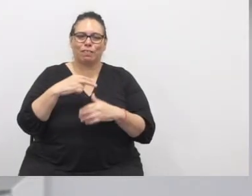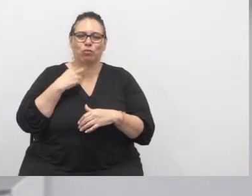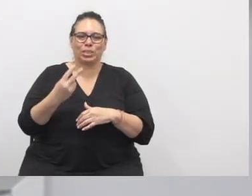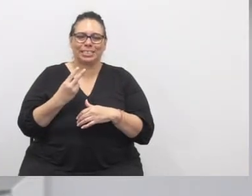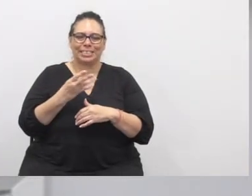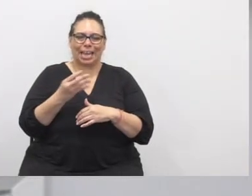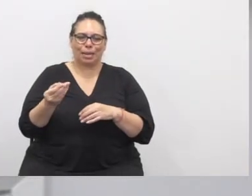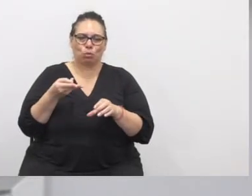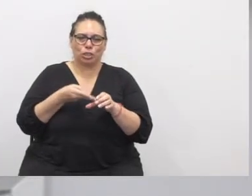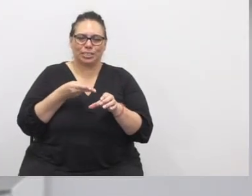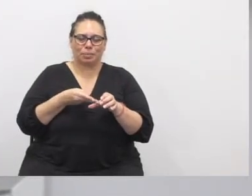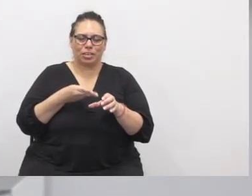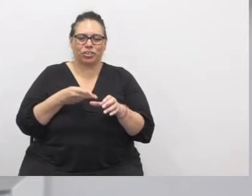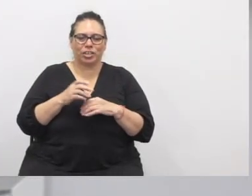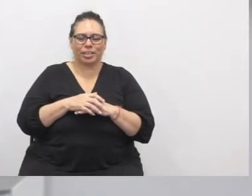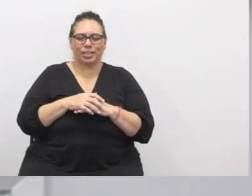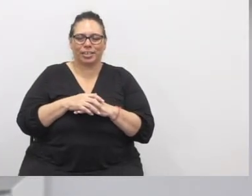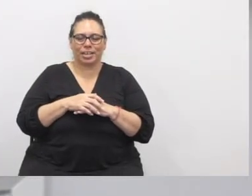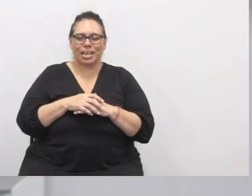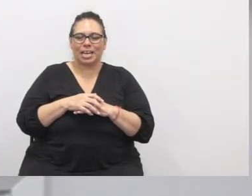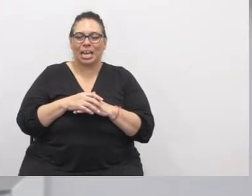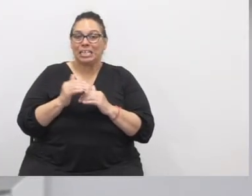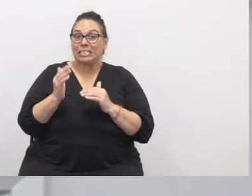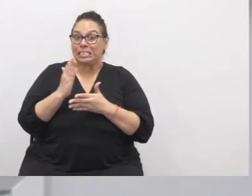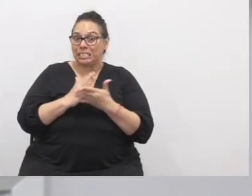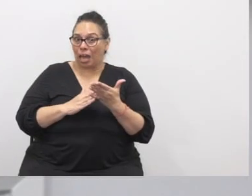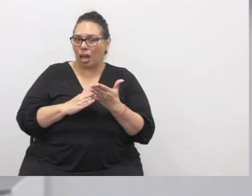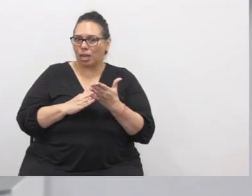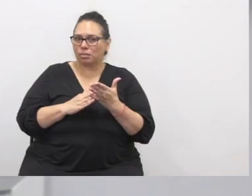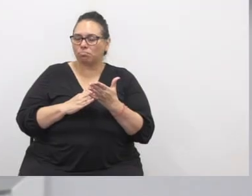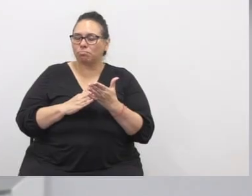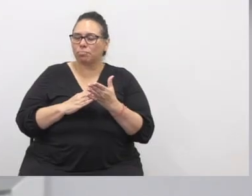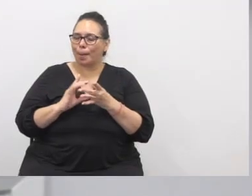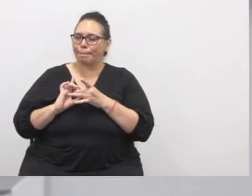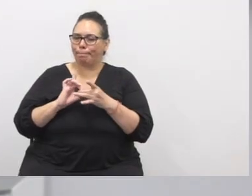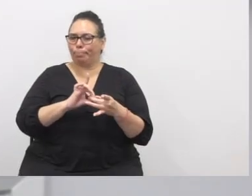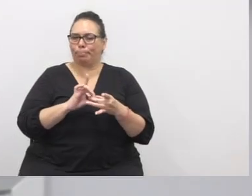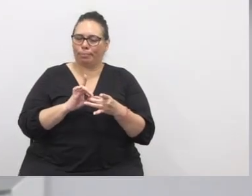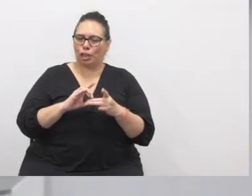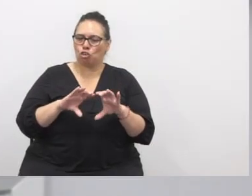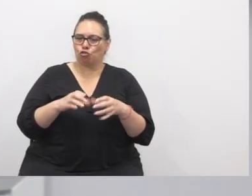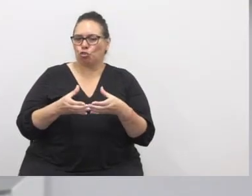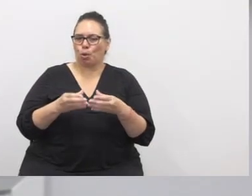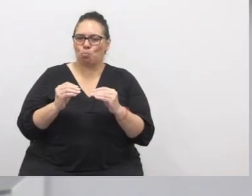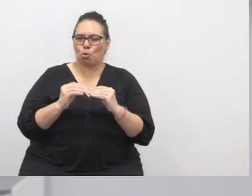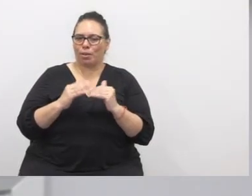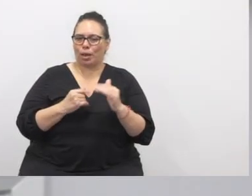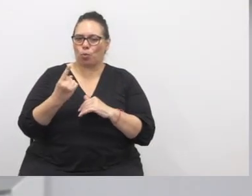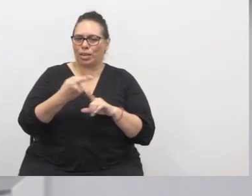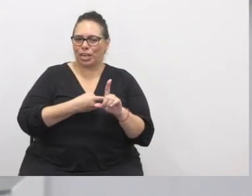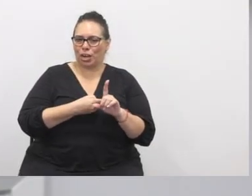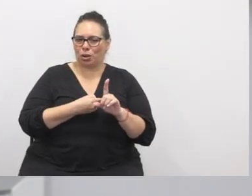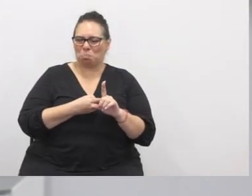some of them for more than one year. And so rather than me introduce, I'm gonna ask you to introduce yourselves